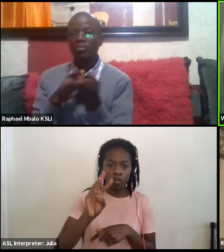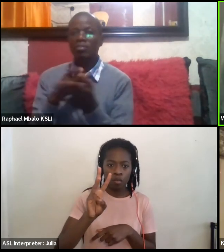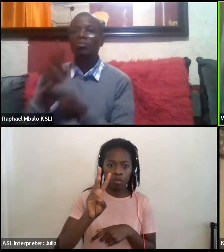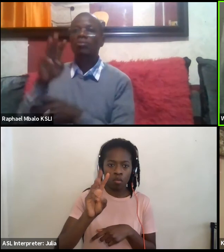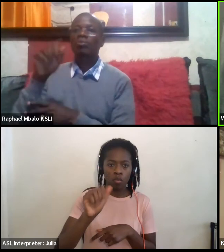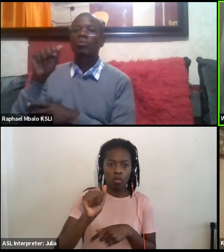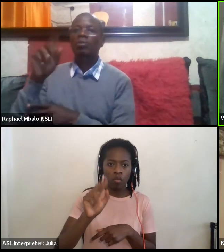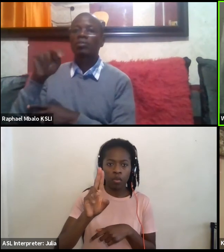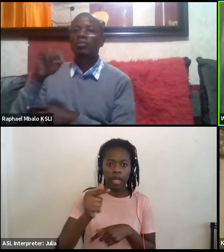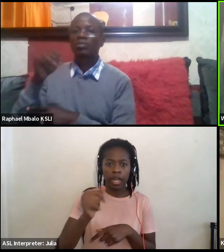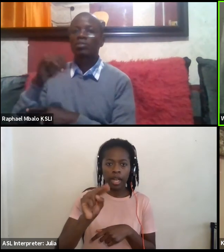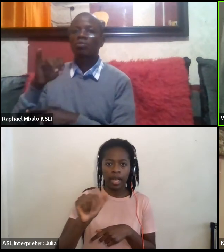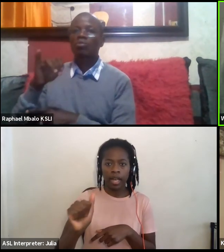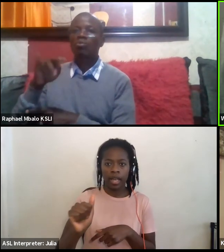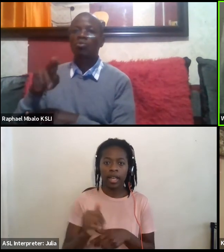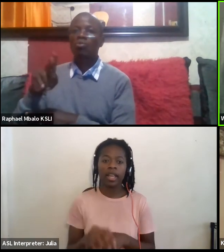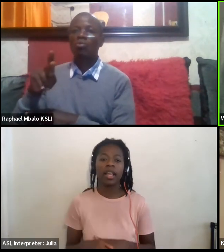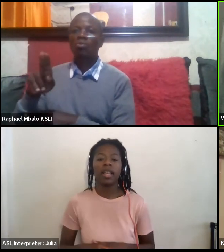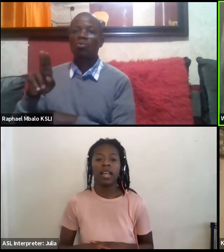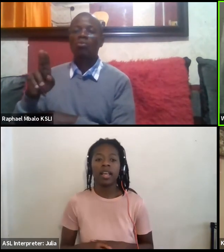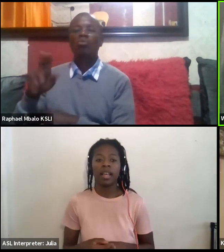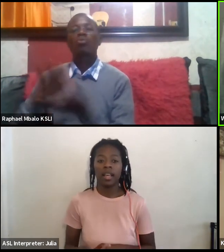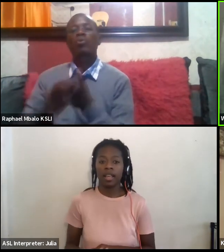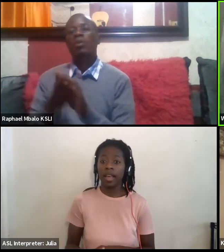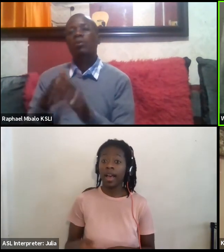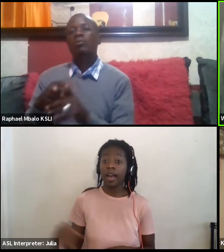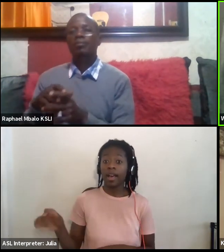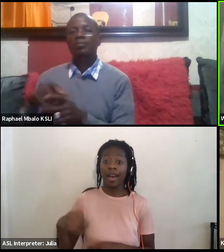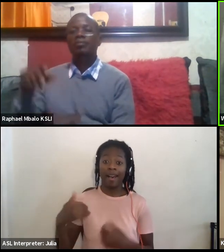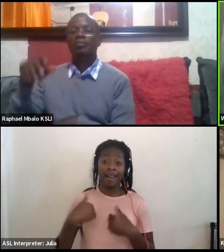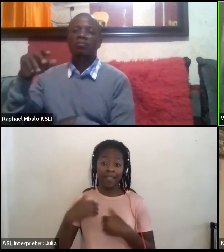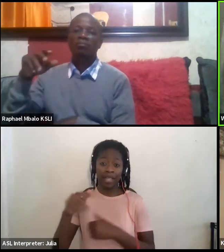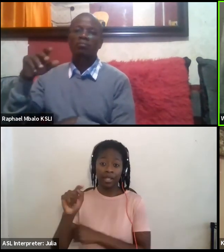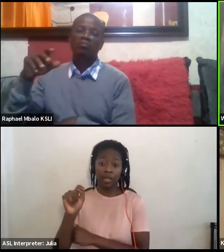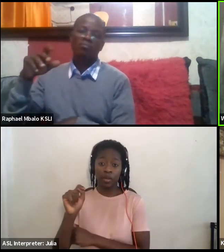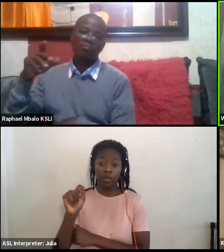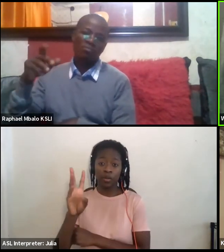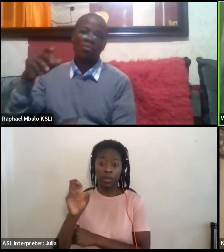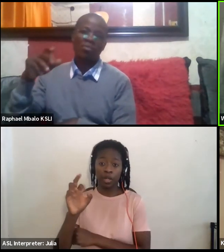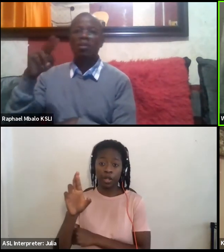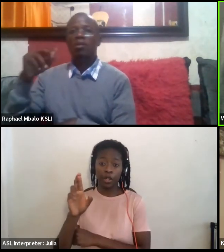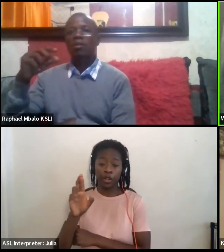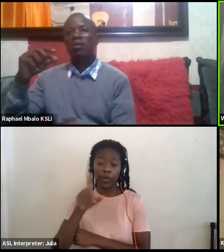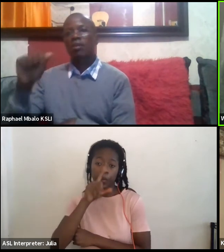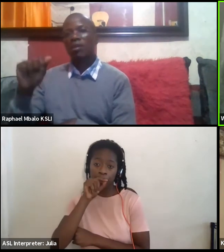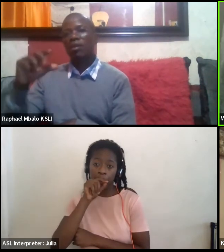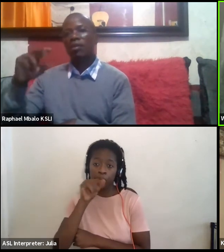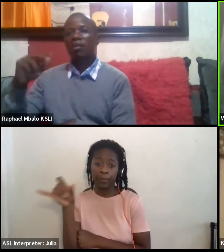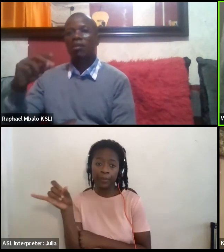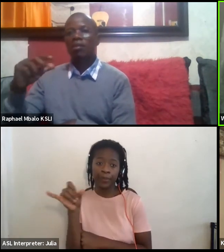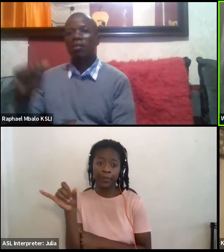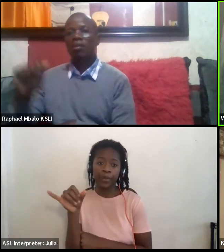So without the ganga. And yeah, so those are my most active social media.